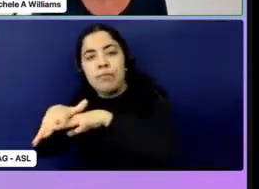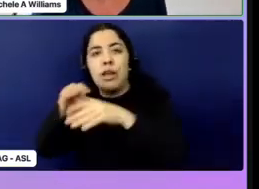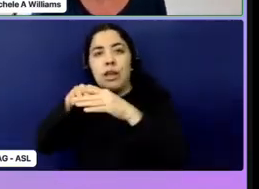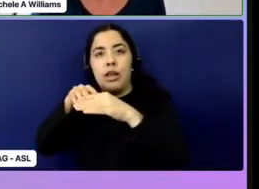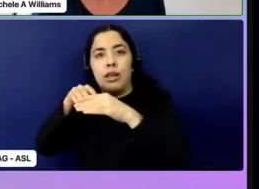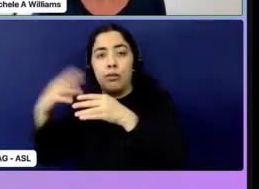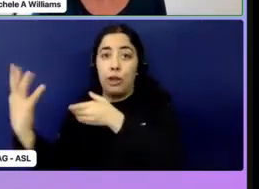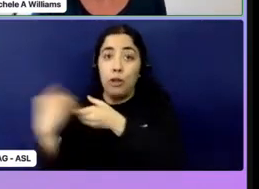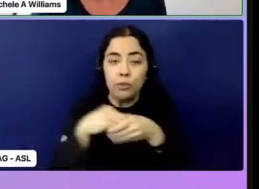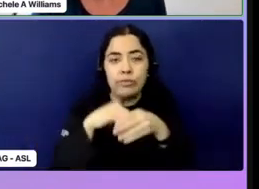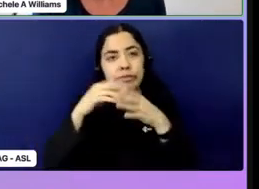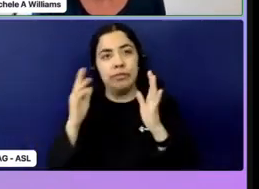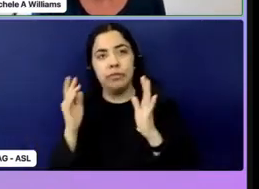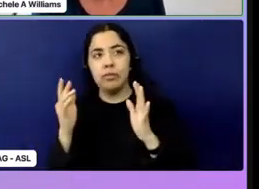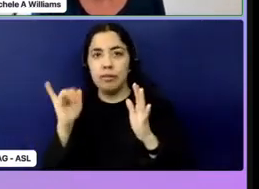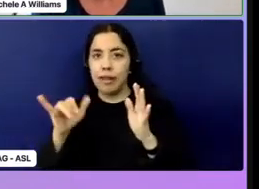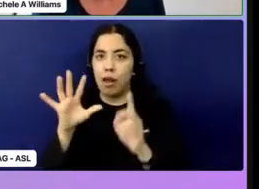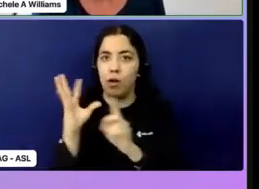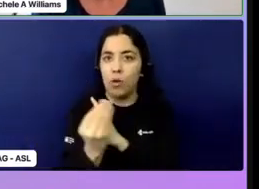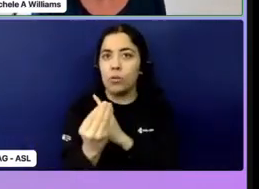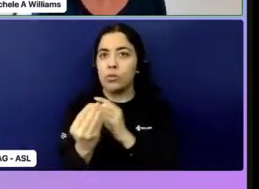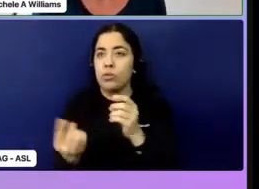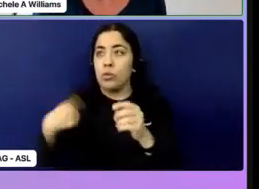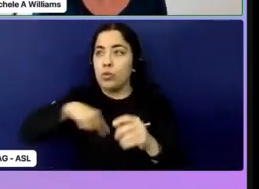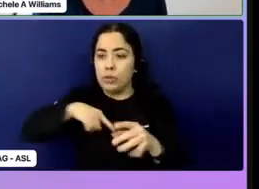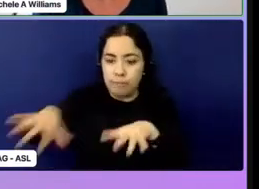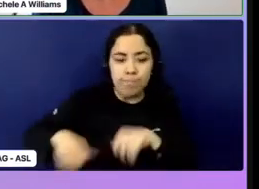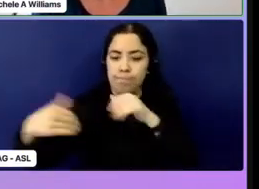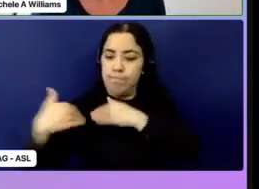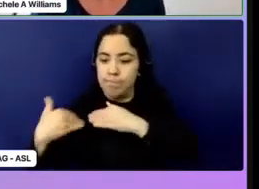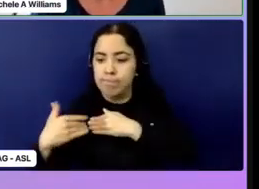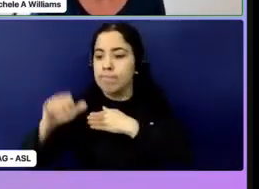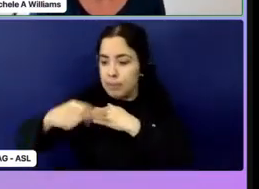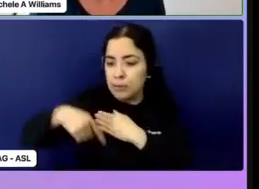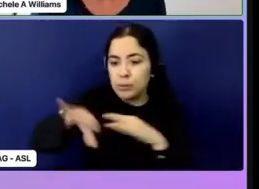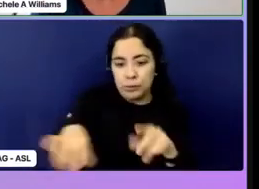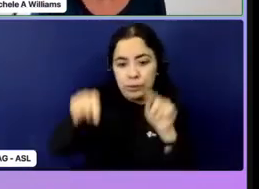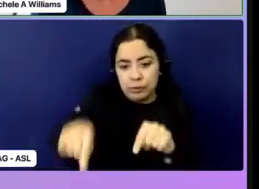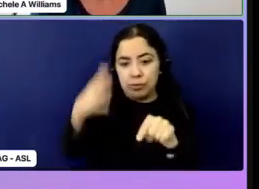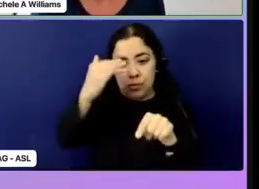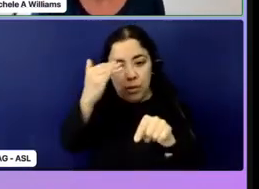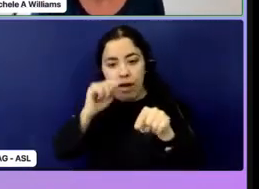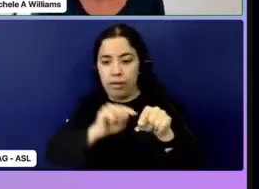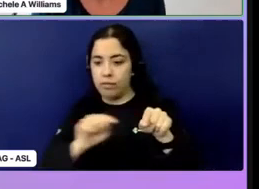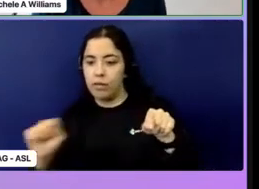because your mindset is going to be that we are an inclusive culture, therefore these are